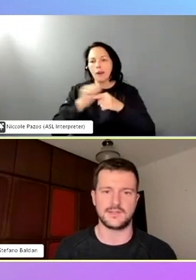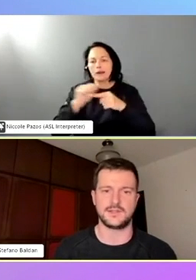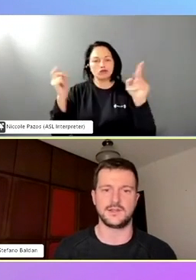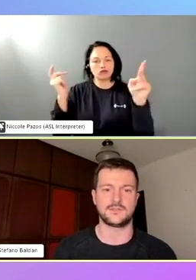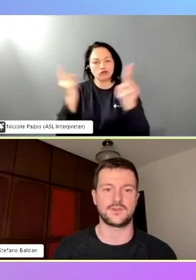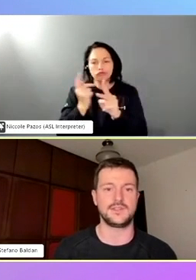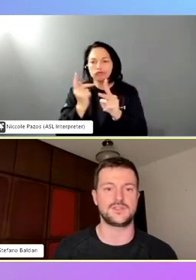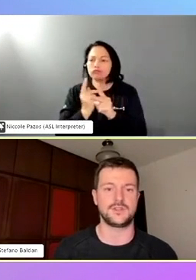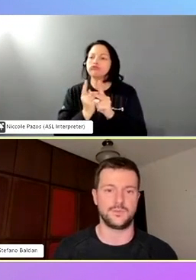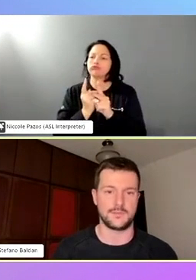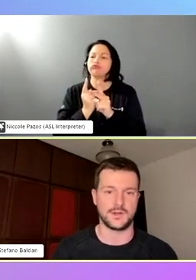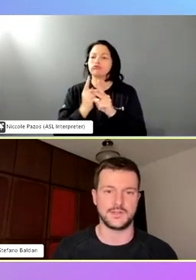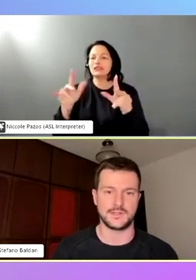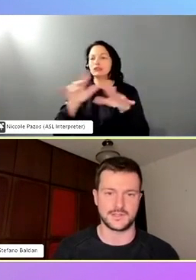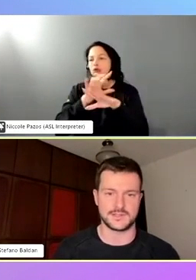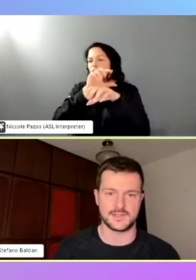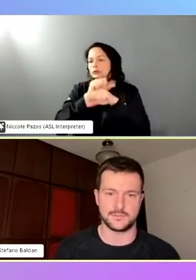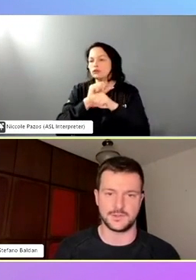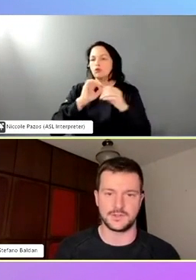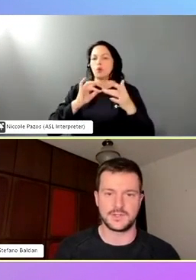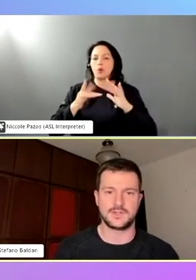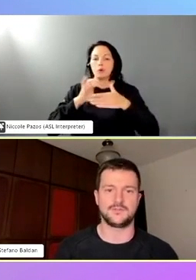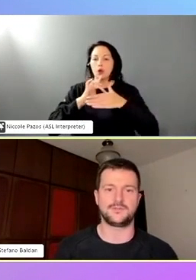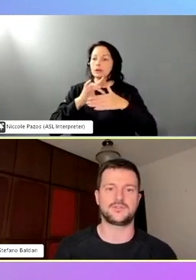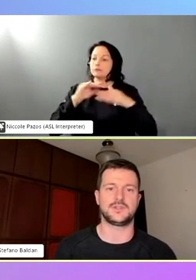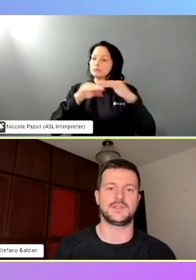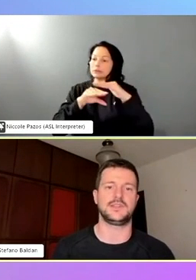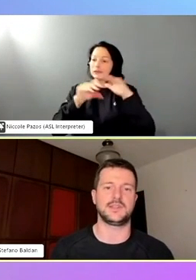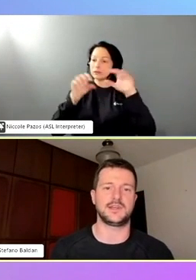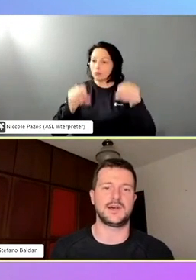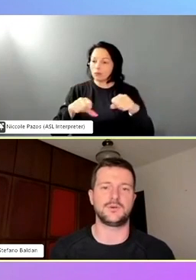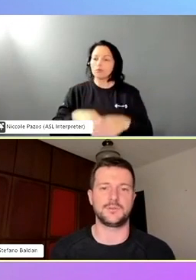at Miro a real time collaboration form brought